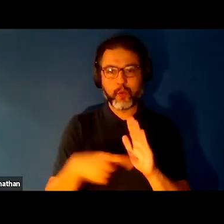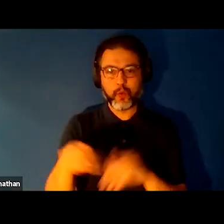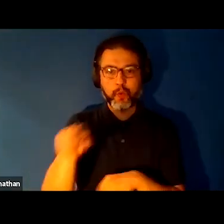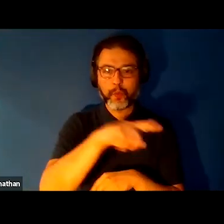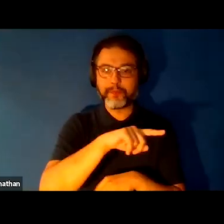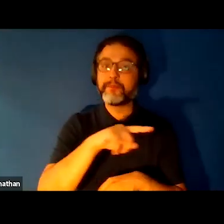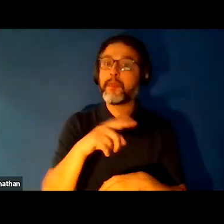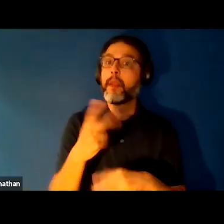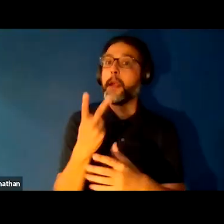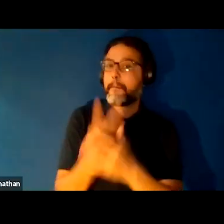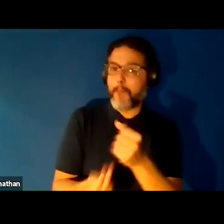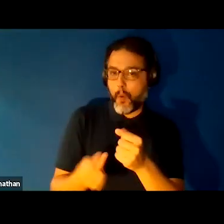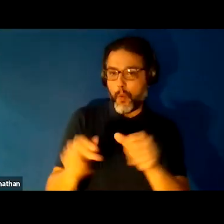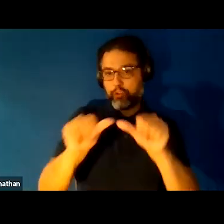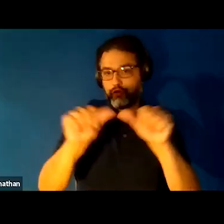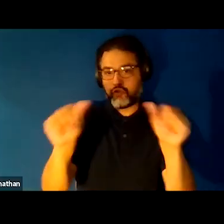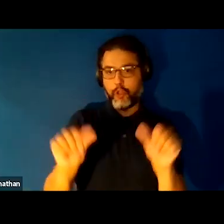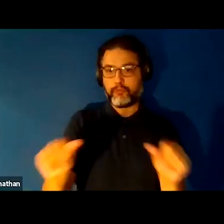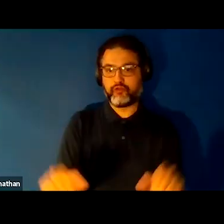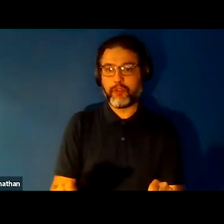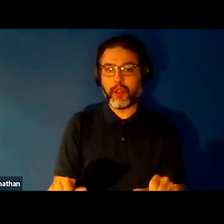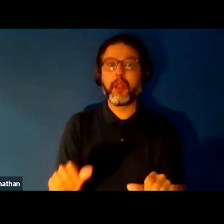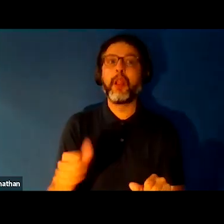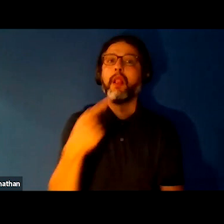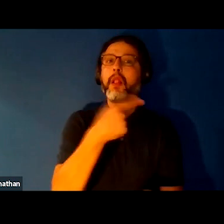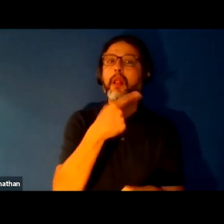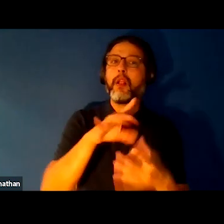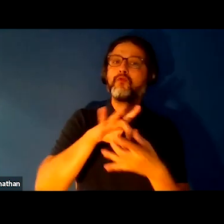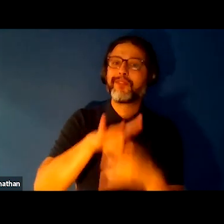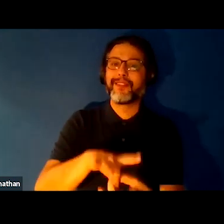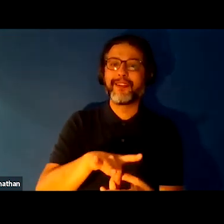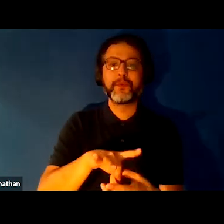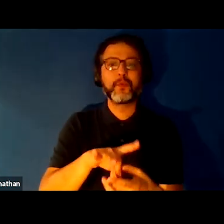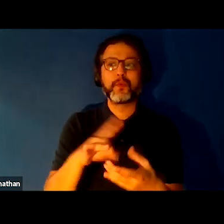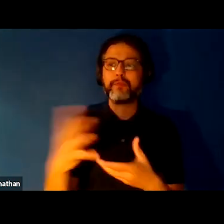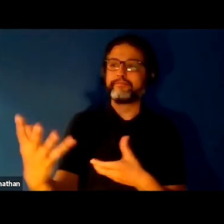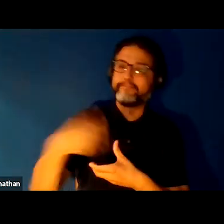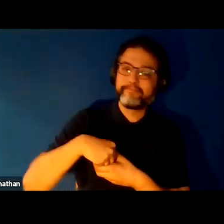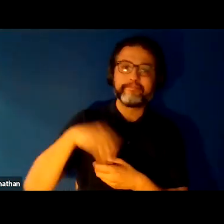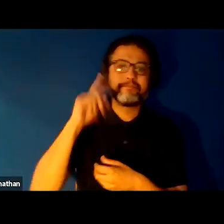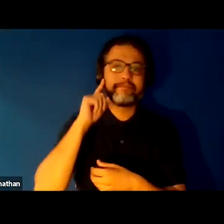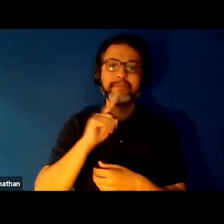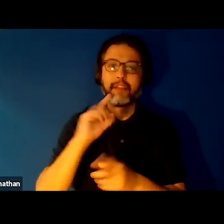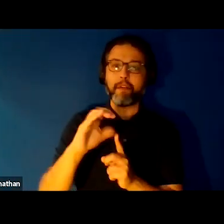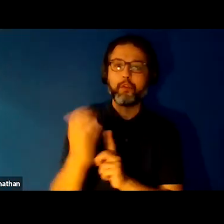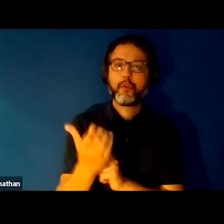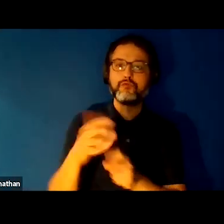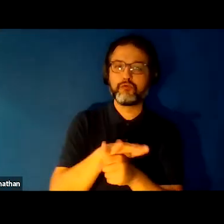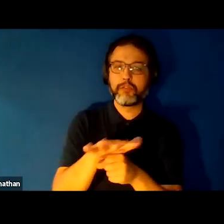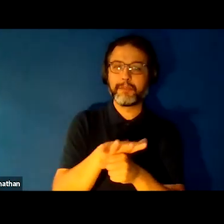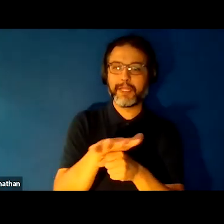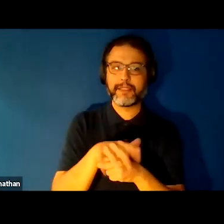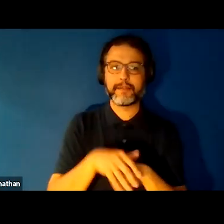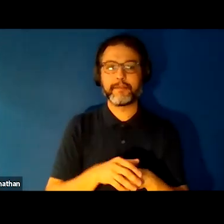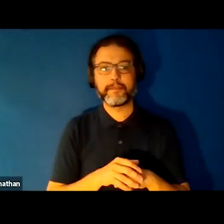Both of these are sculptural, and they are about engaging with deaf cultural space.